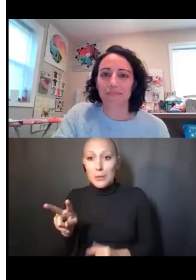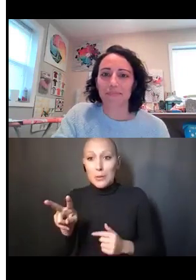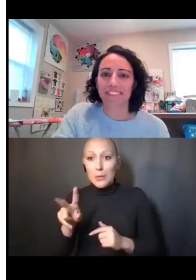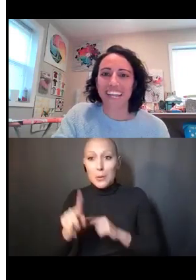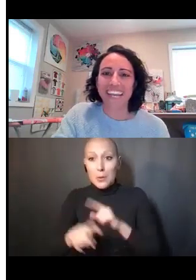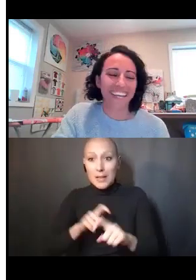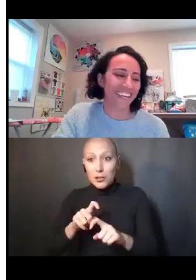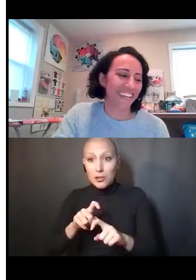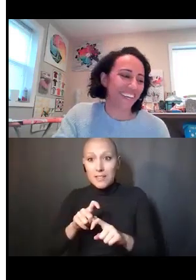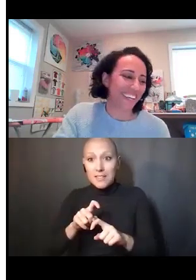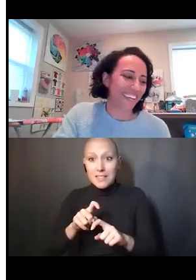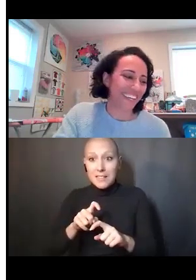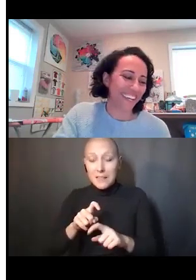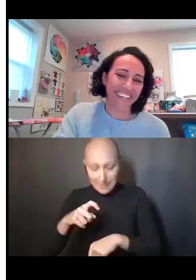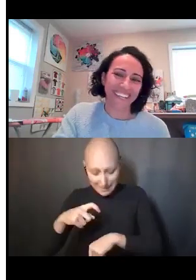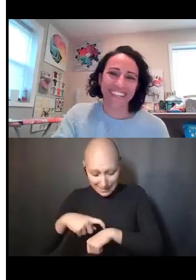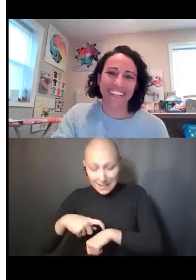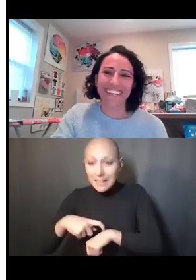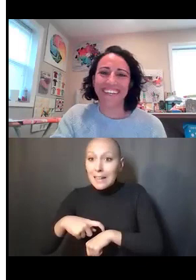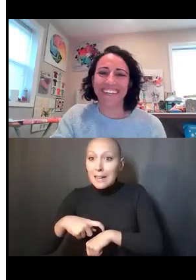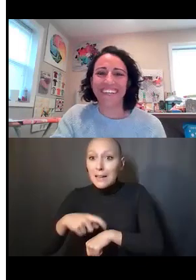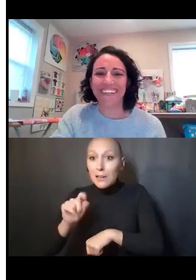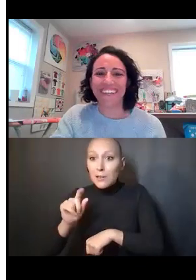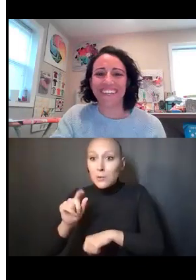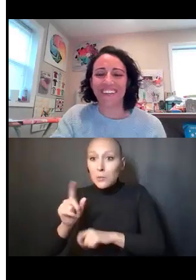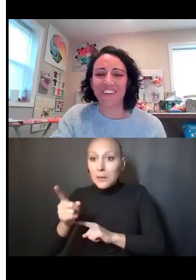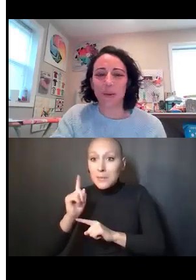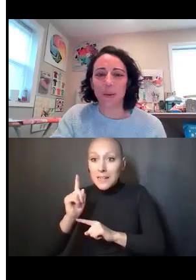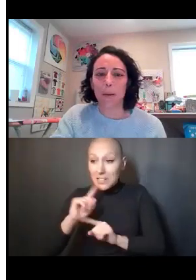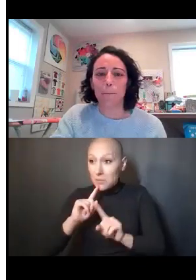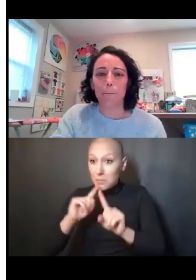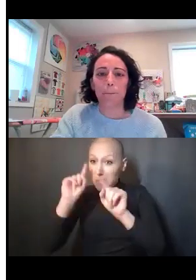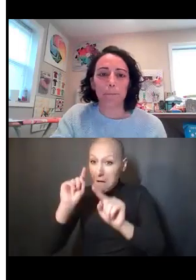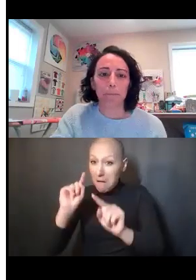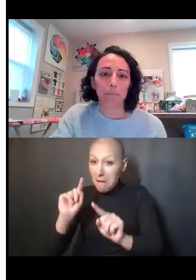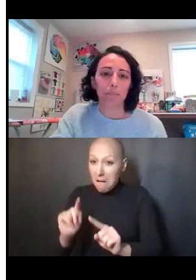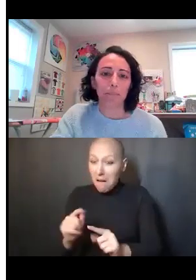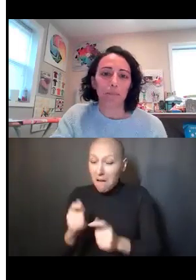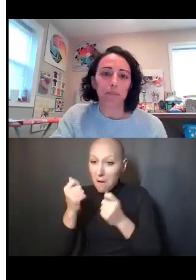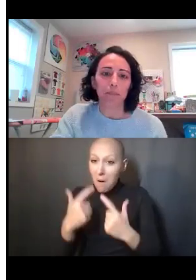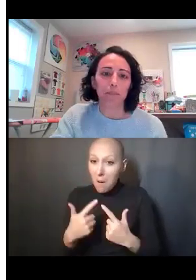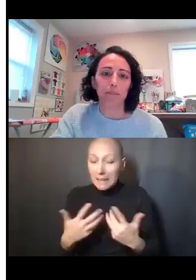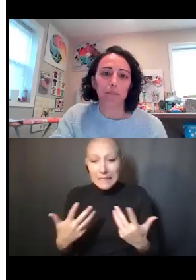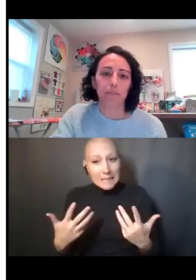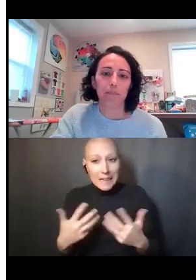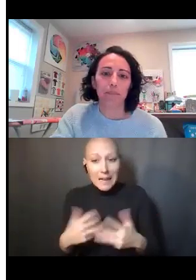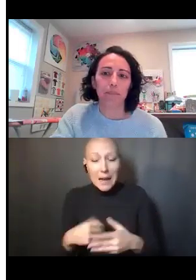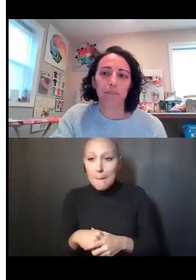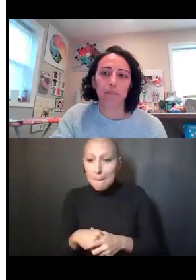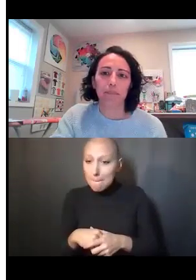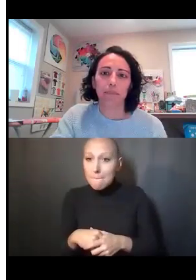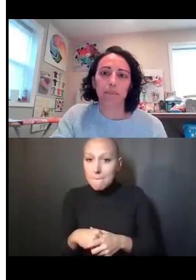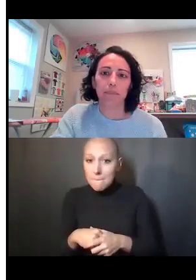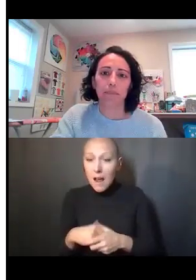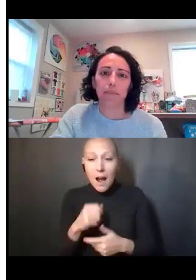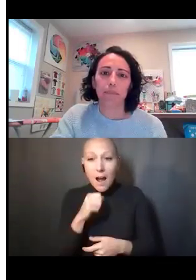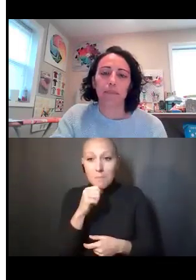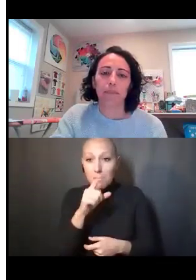I'm not sure we're going to be responding to all of them. And what we do suggest though we'll try to respond